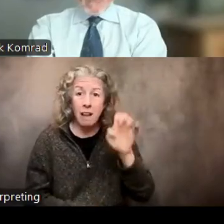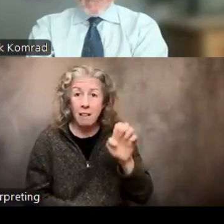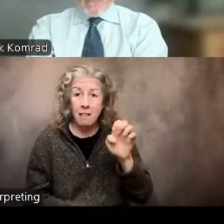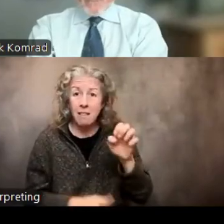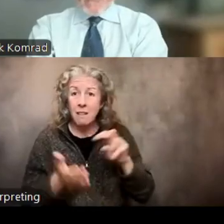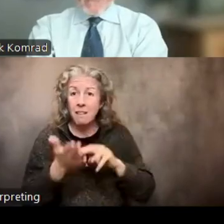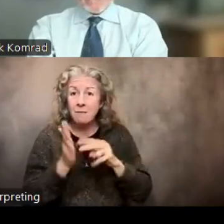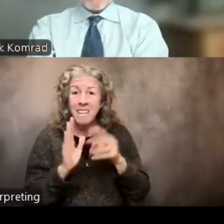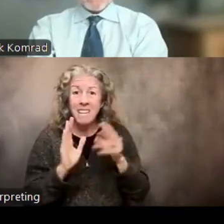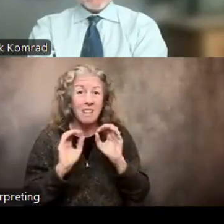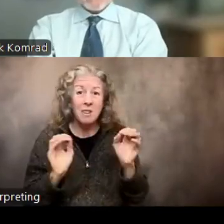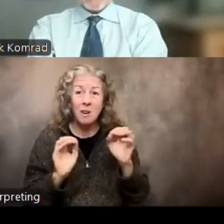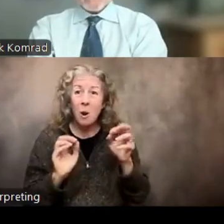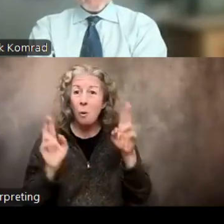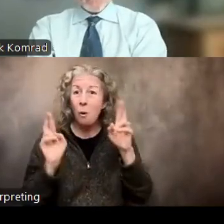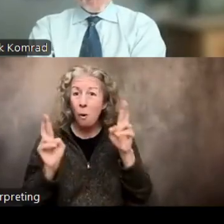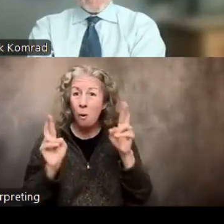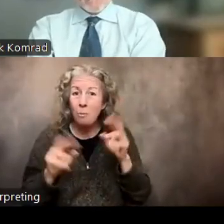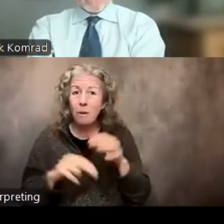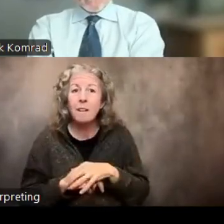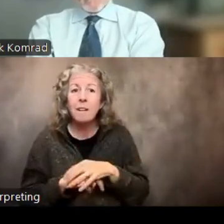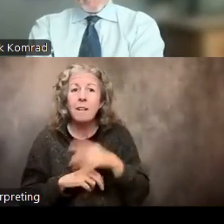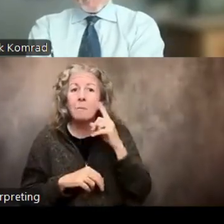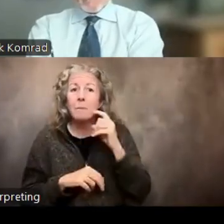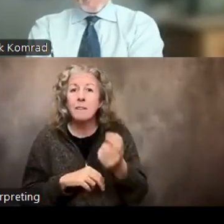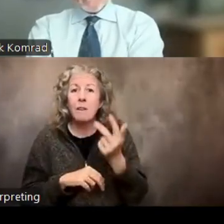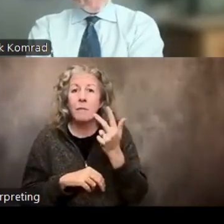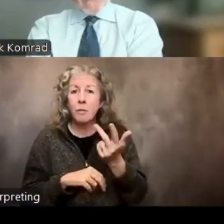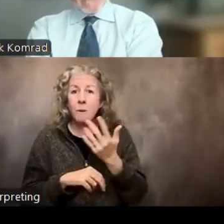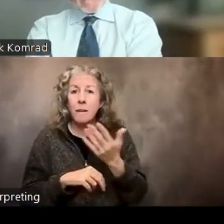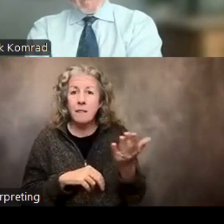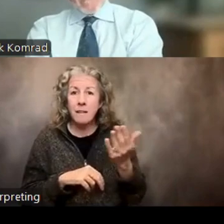three different considerations, one which is the fact that